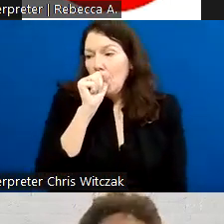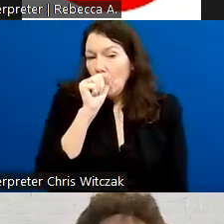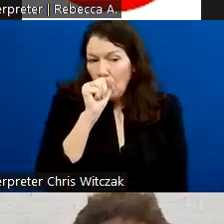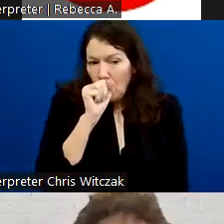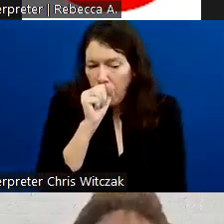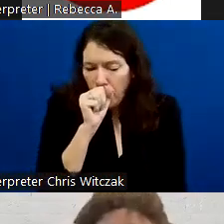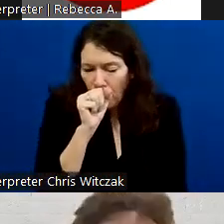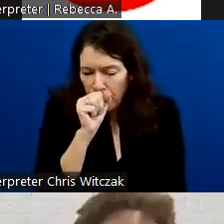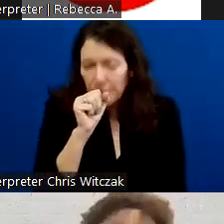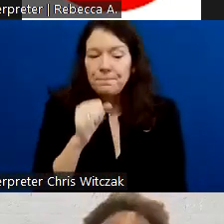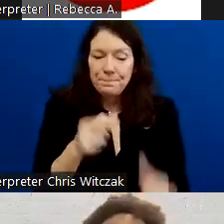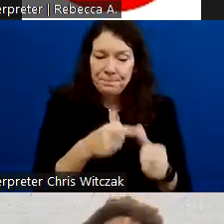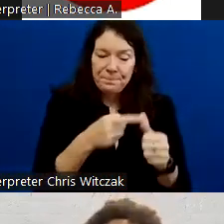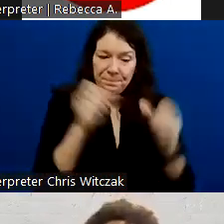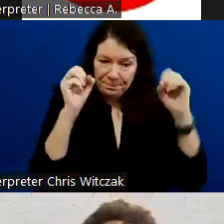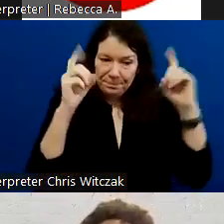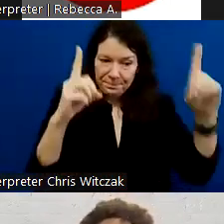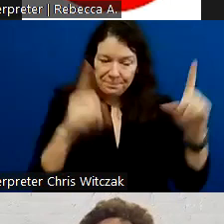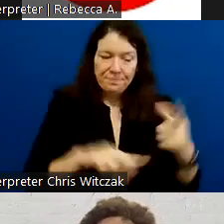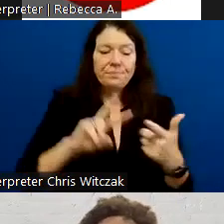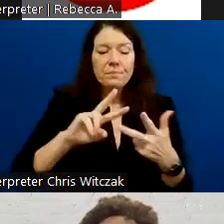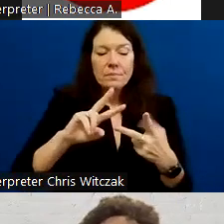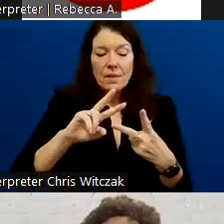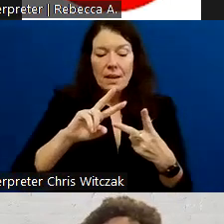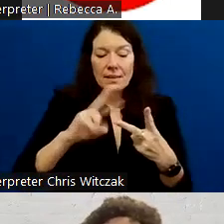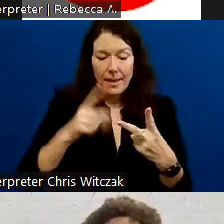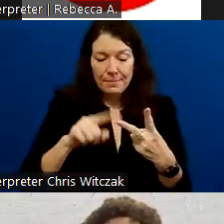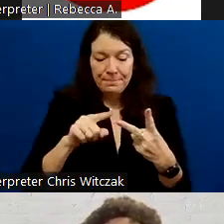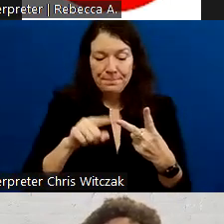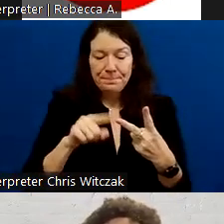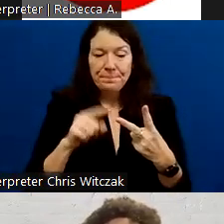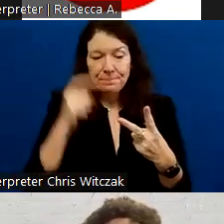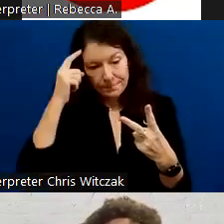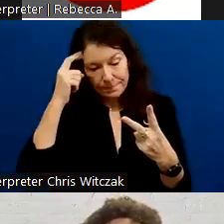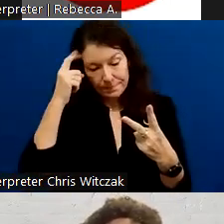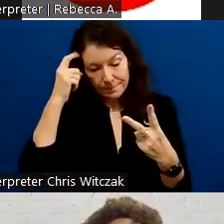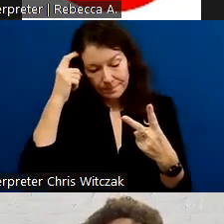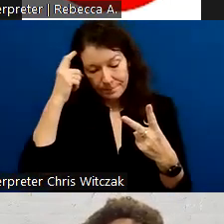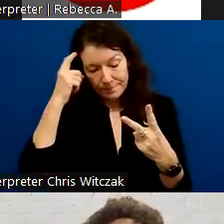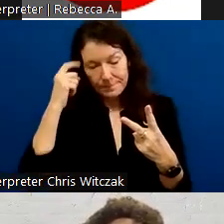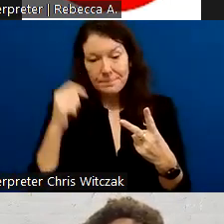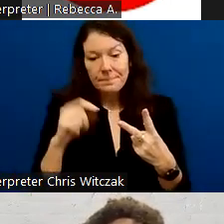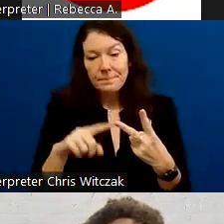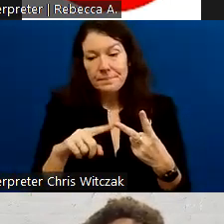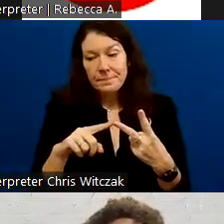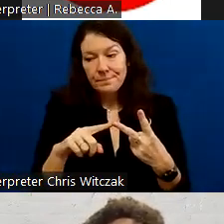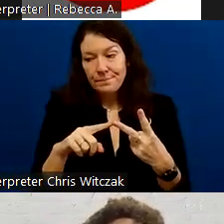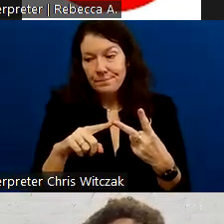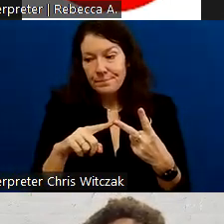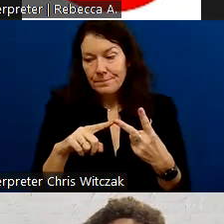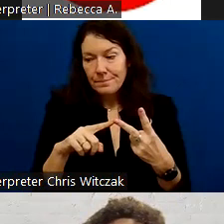first, education yes, secondly you can look at ways to um